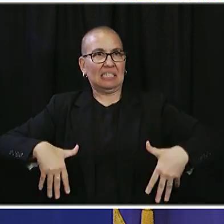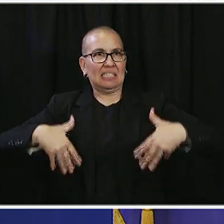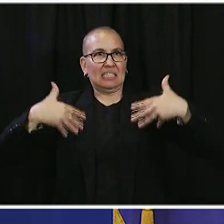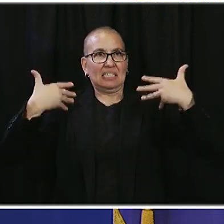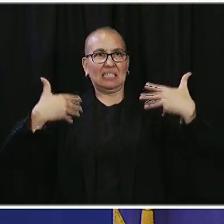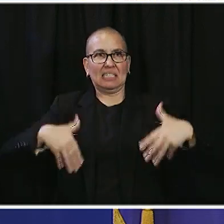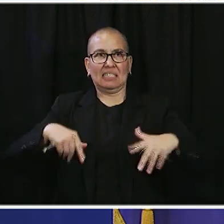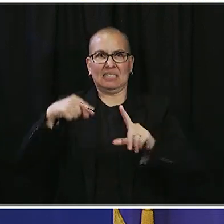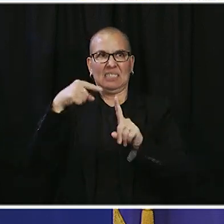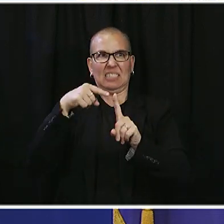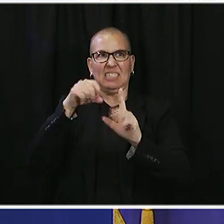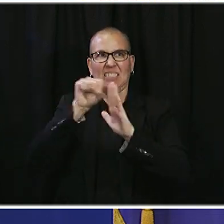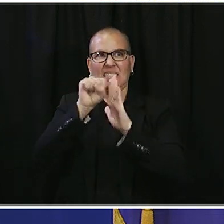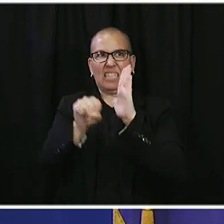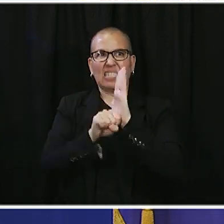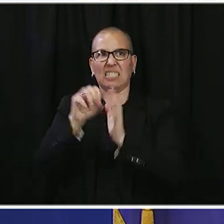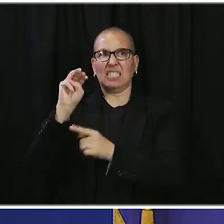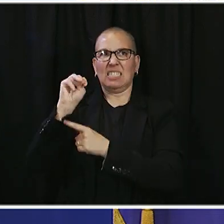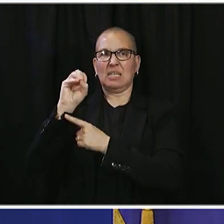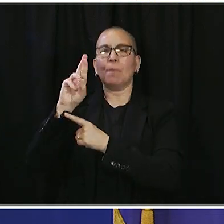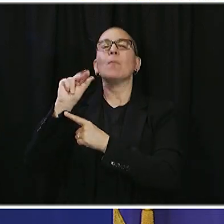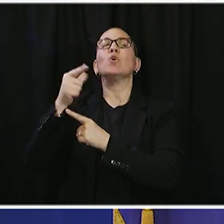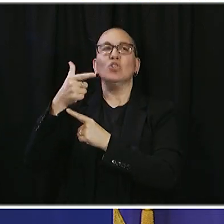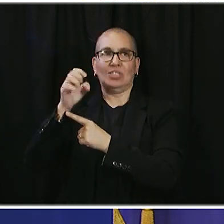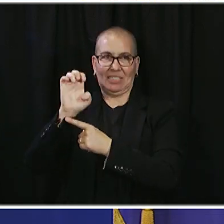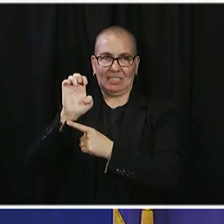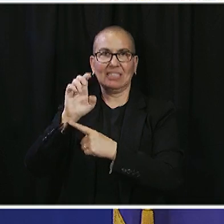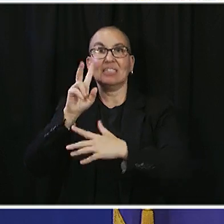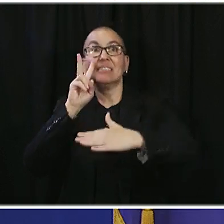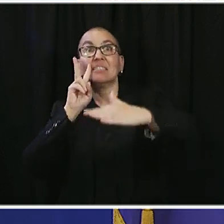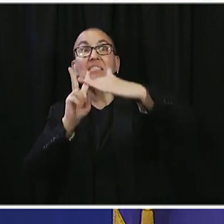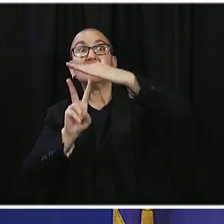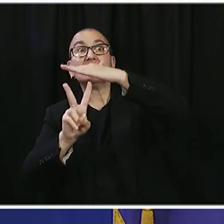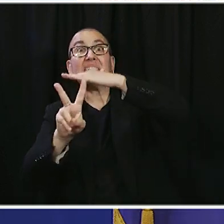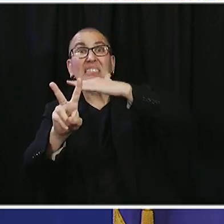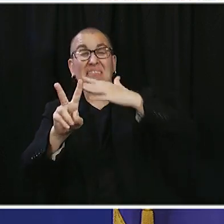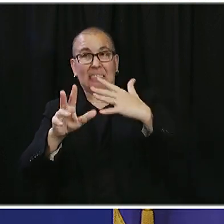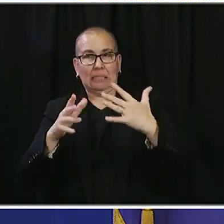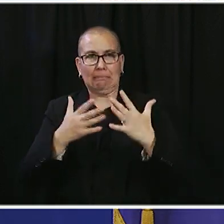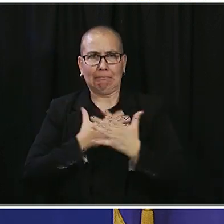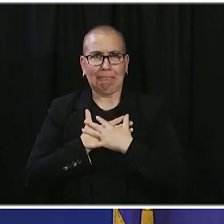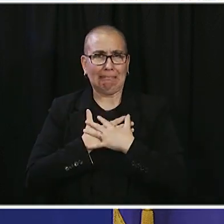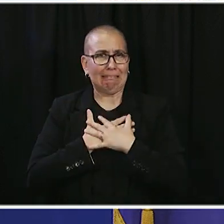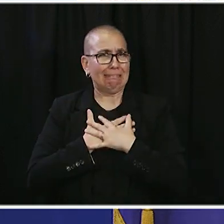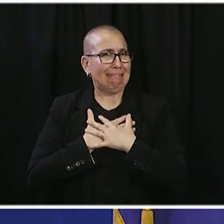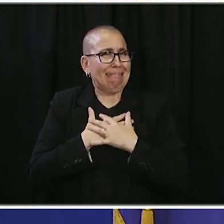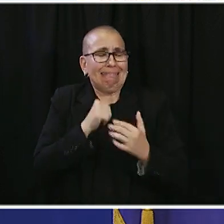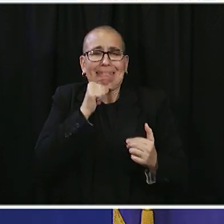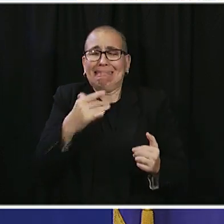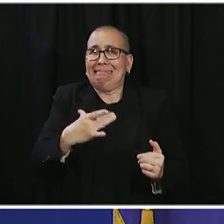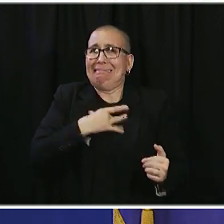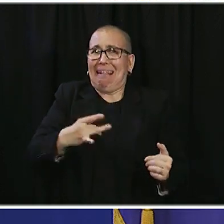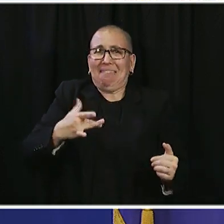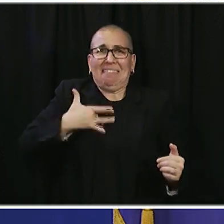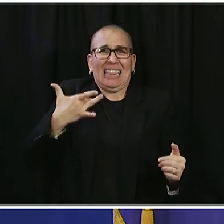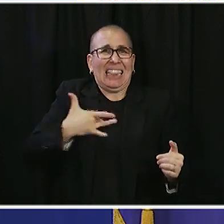THOUGHT I WOULD SEE AS GOVERNOR. WE HAD TO STAND UP A STATE MORGUE IN ANTICIPATION OF WHAT WILL HAPPEN. THIS IS A -- THESE ARE THINGS, AS I